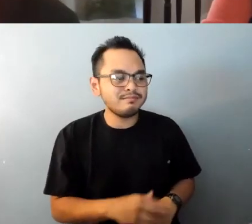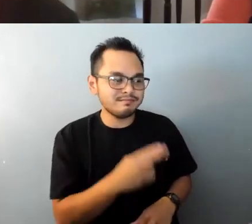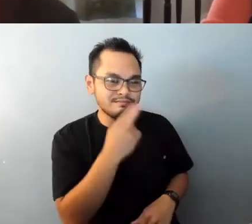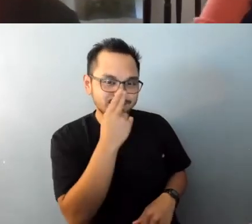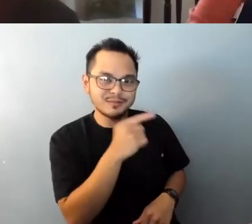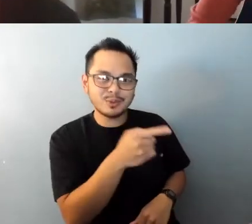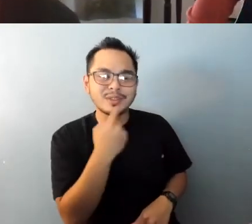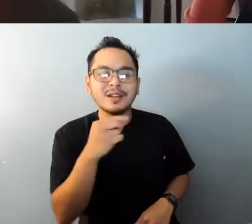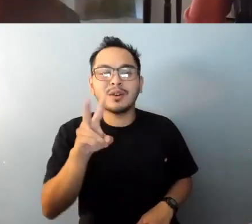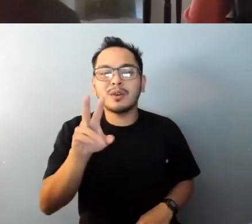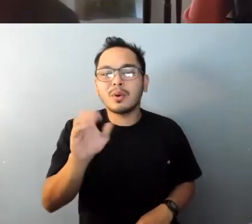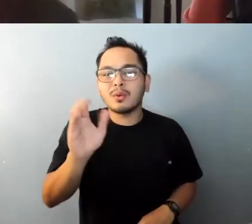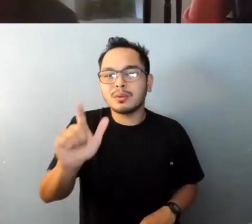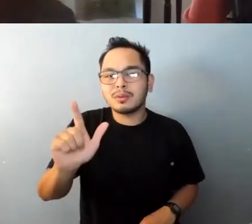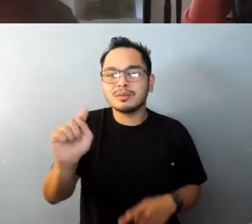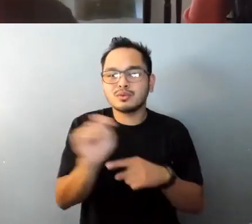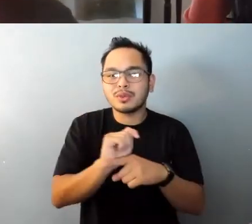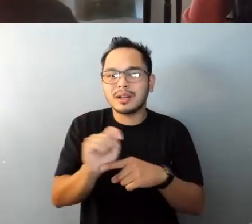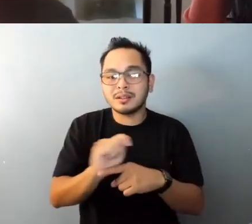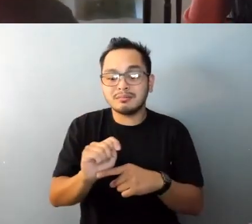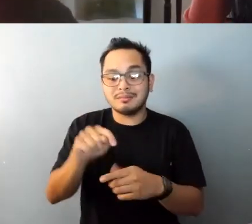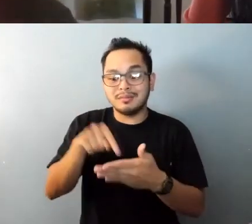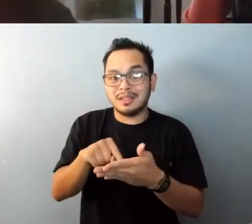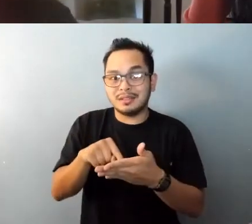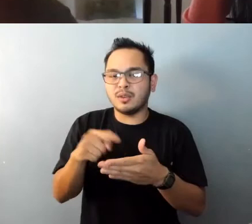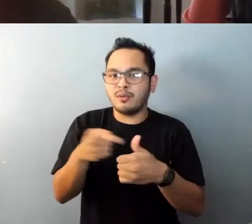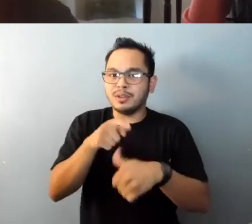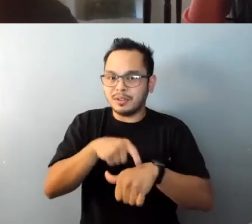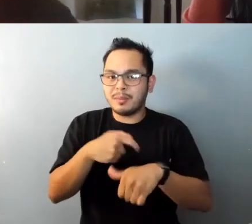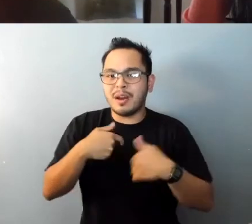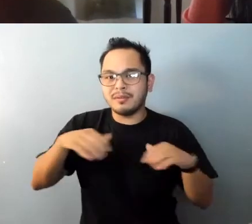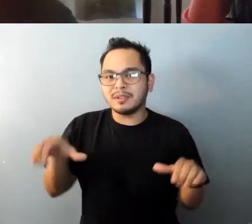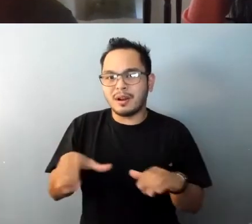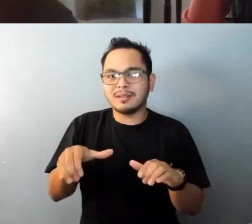training because this is the first time that I have done a reading from The Chosen and